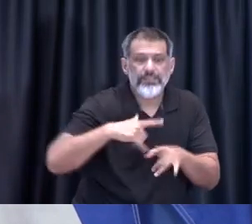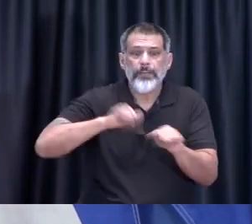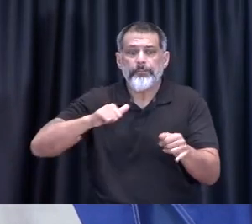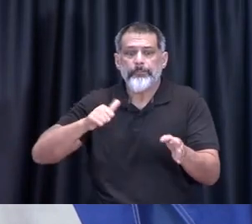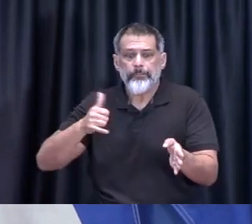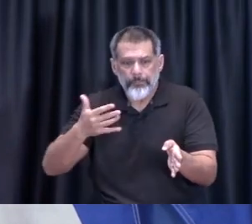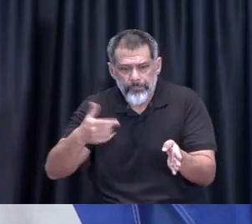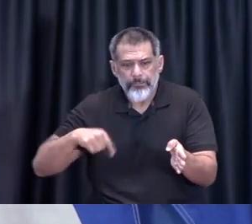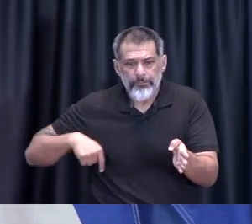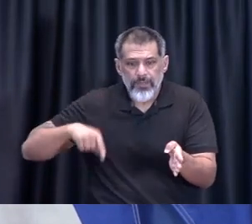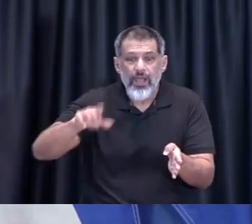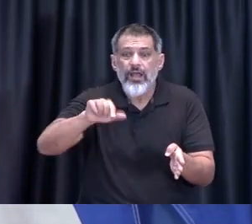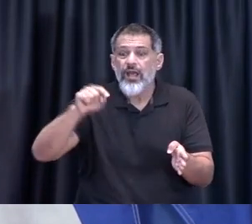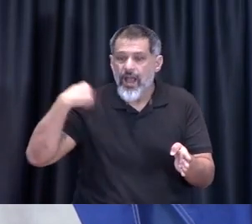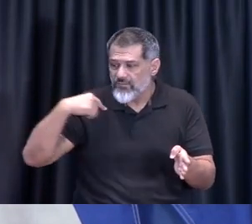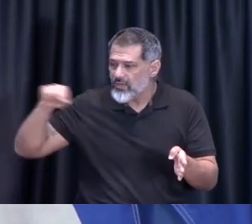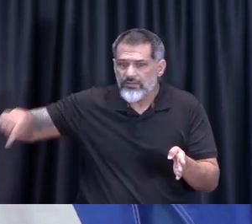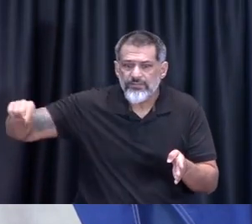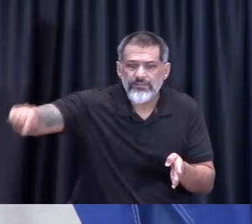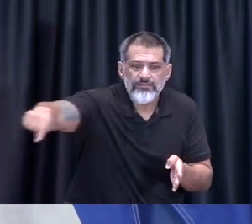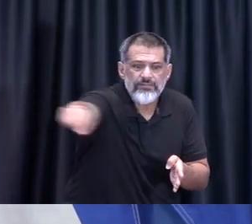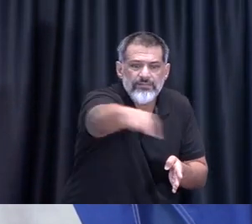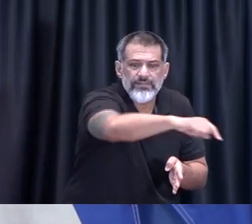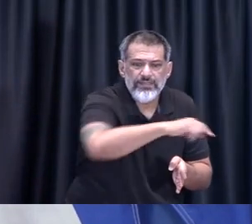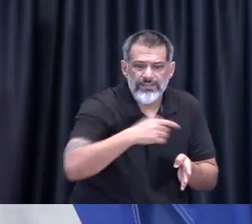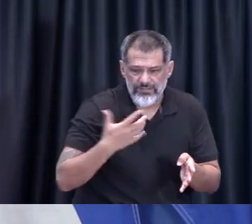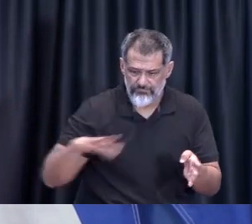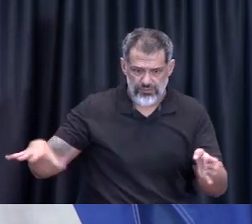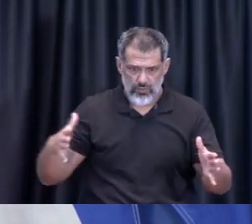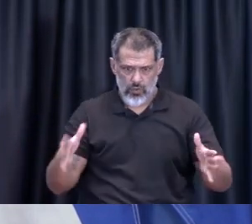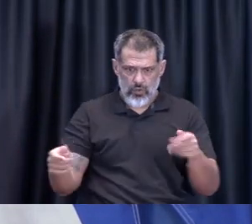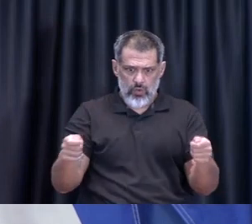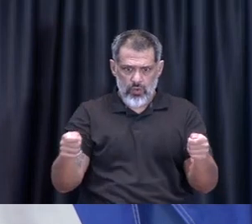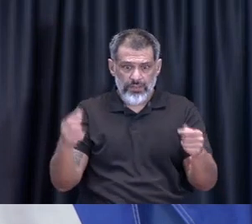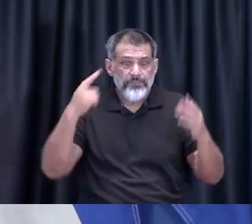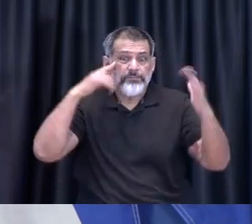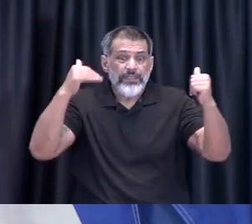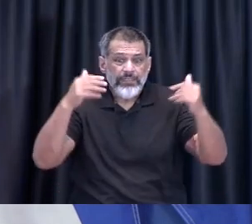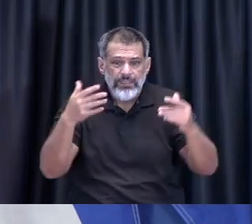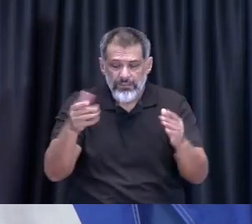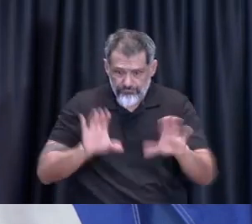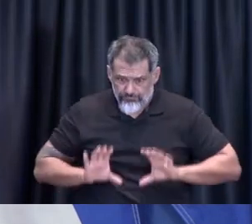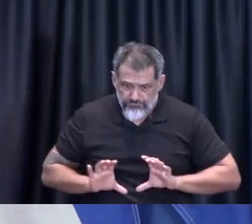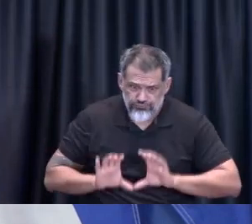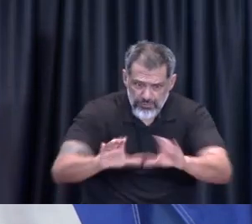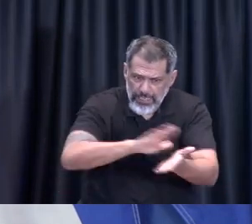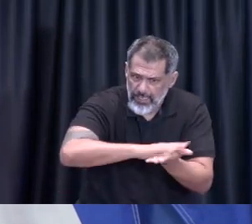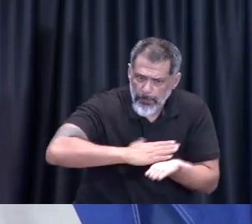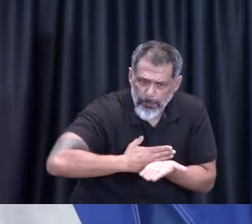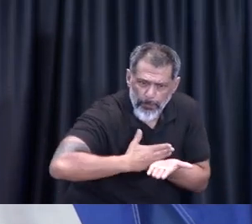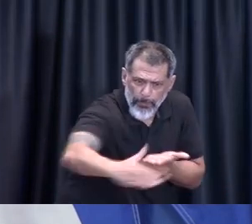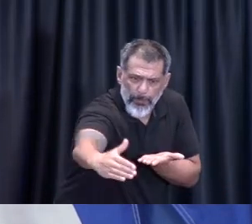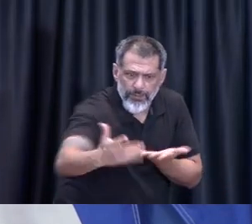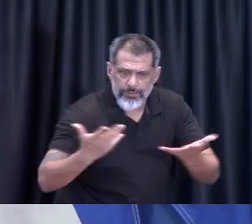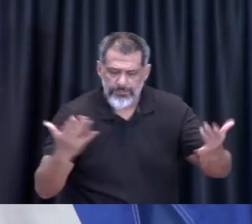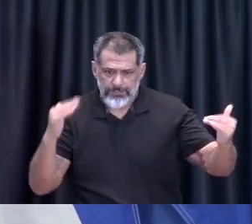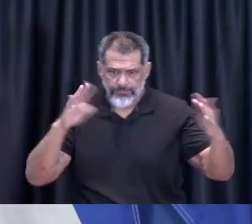the other pieces of public space that people expect us to have clear. Our general manager of transportation